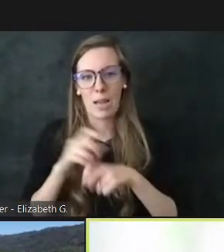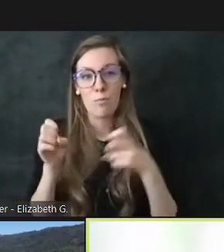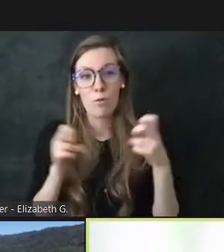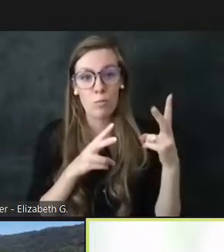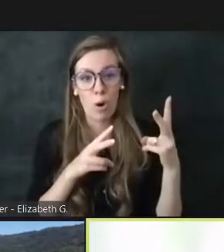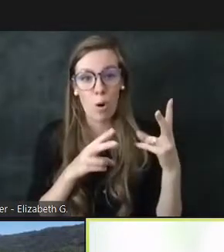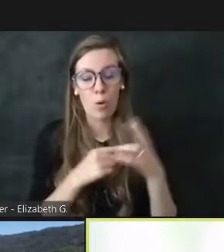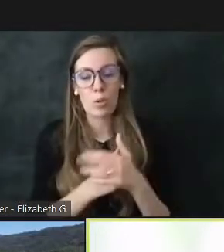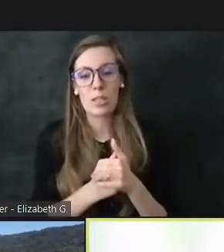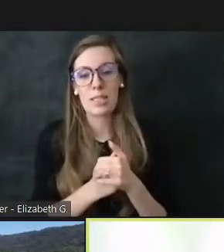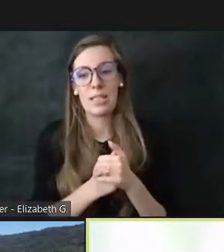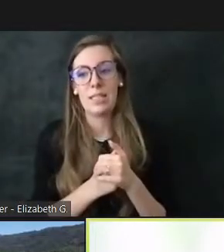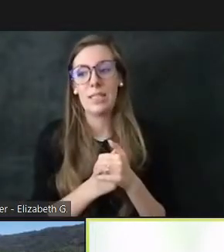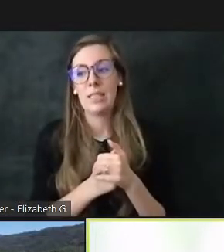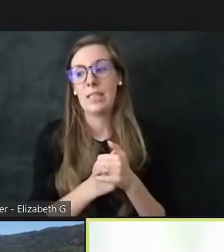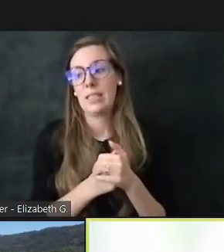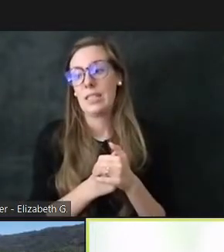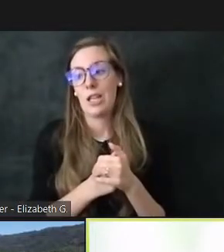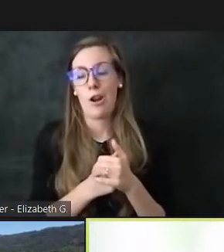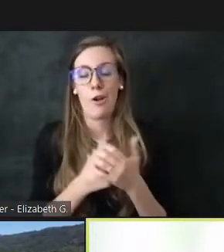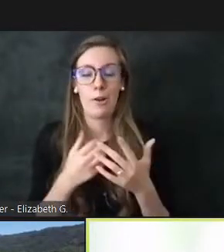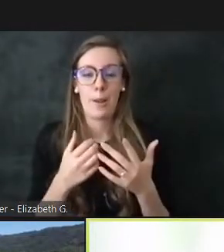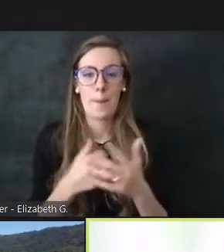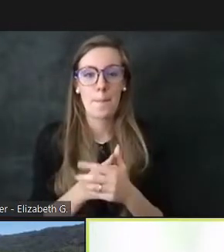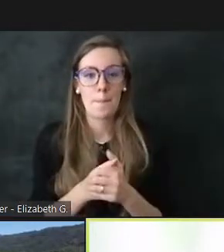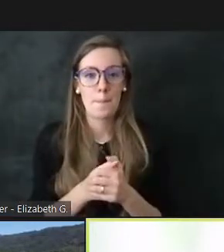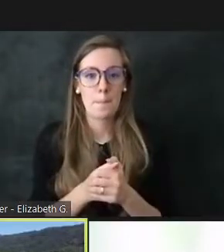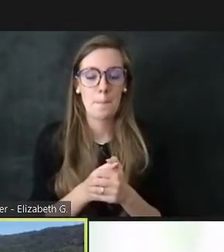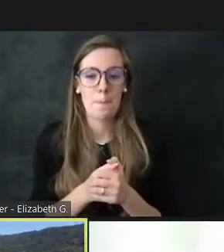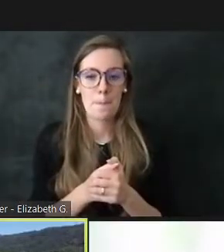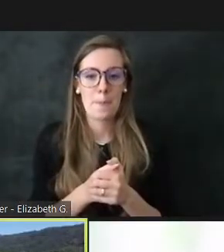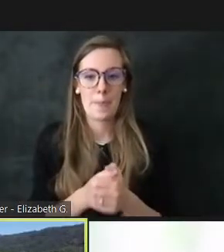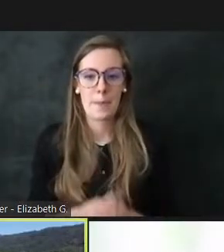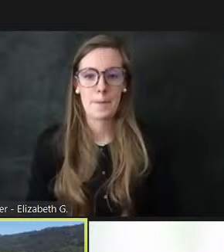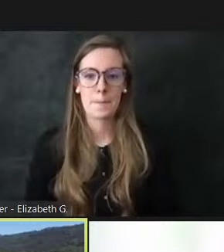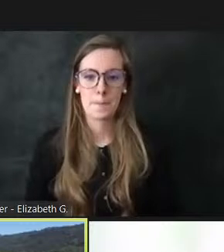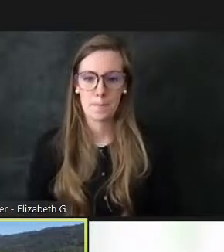Sometimes it takes a while to fix it and then to report the new cases.